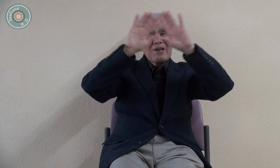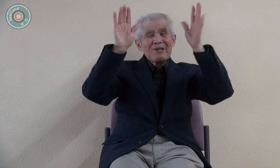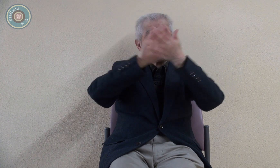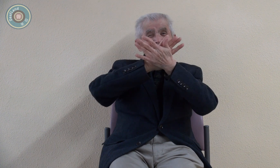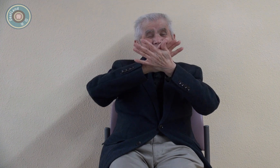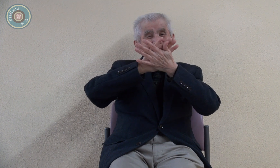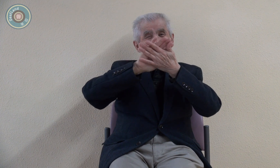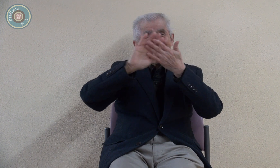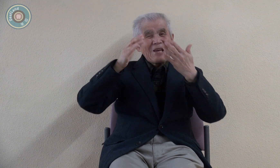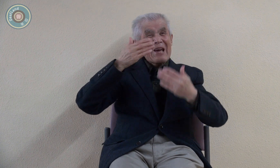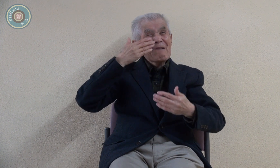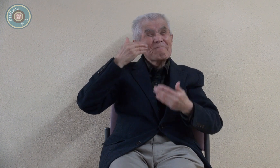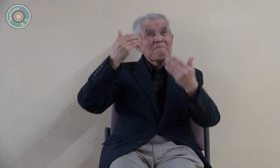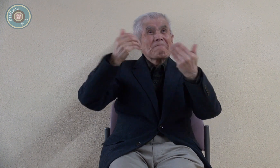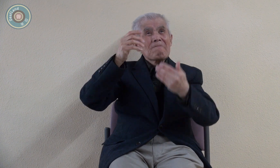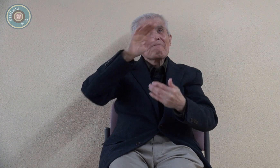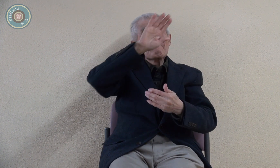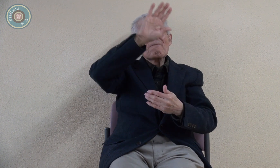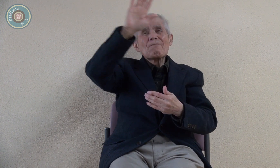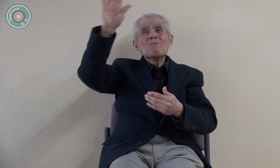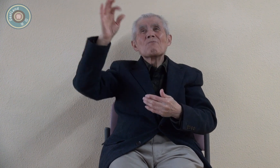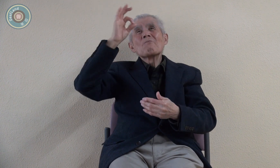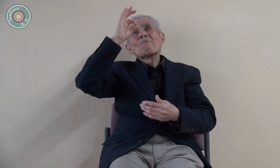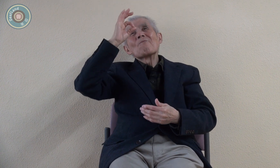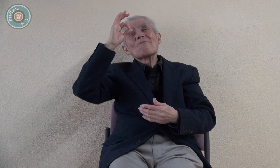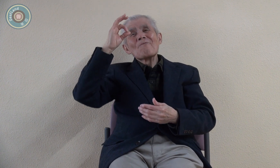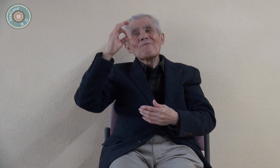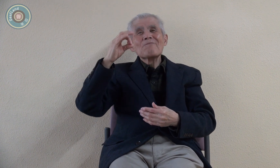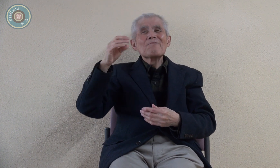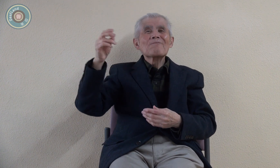I remember the blue sky